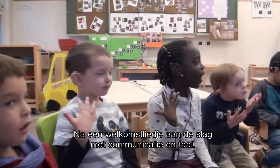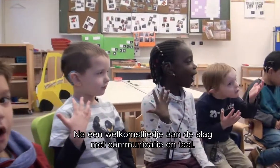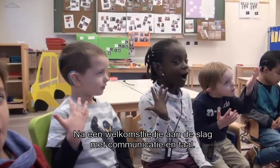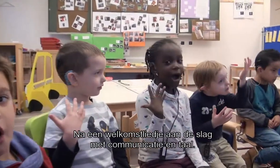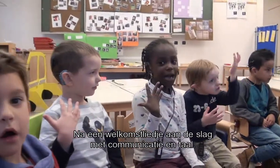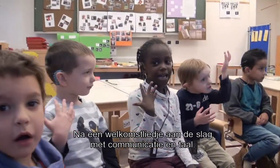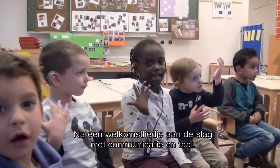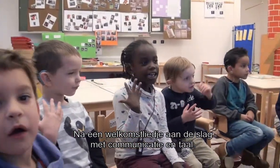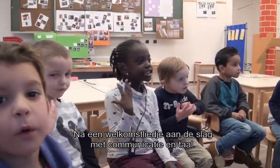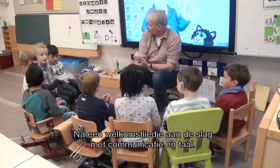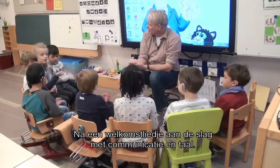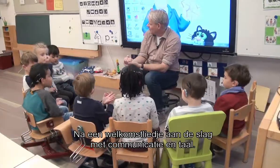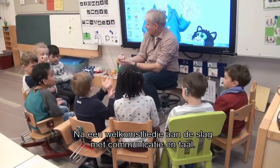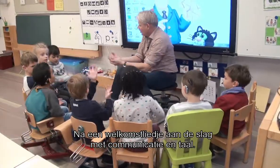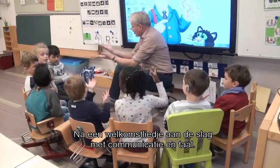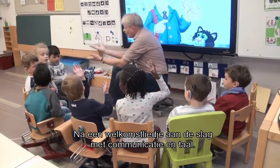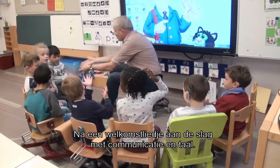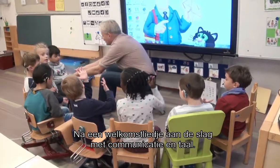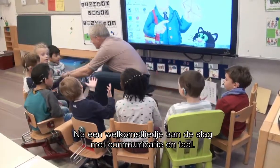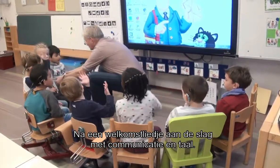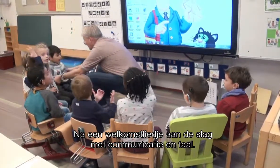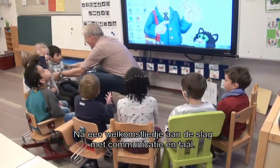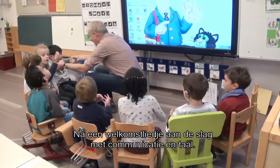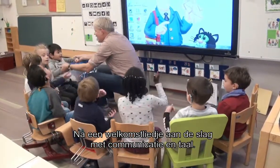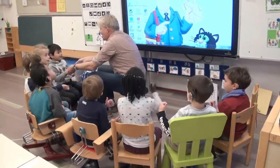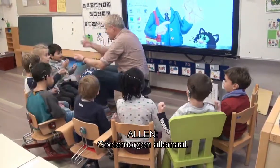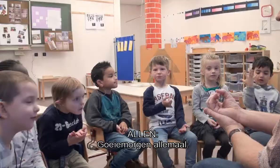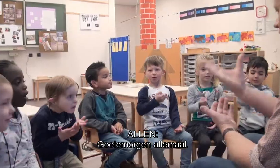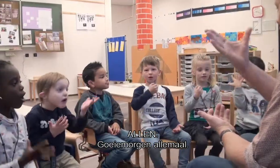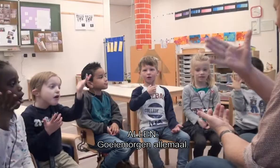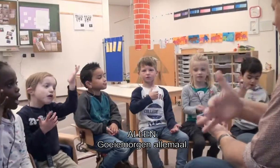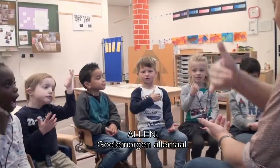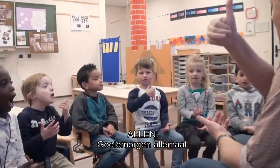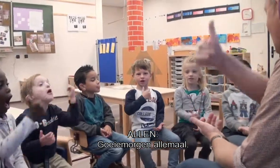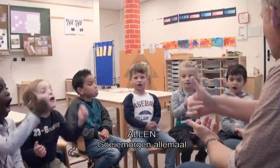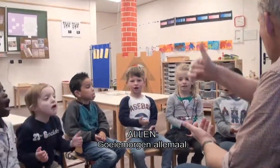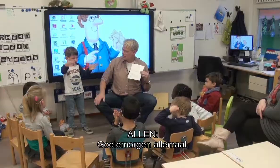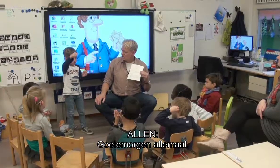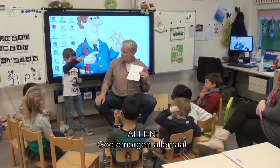After a welcome-song, we start with communication and language. Goodmorning all